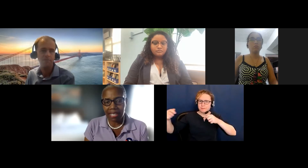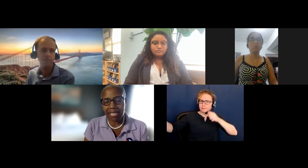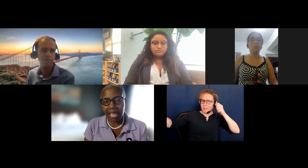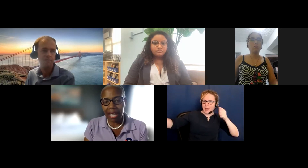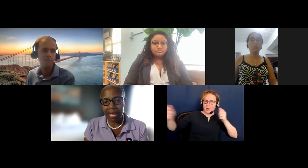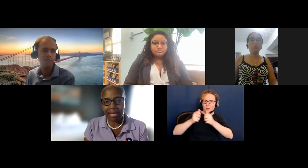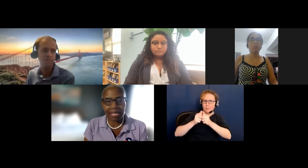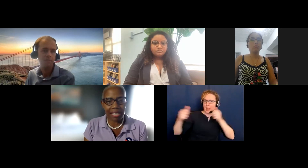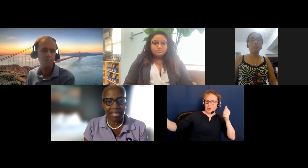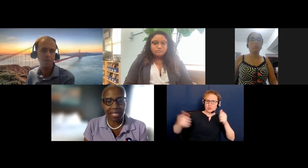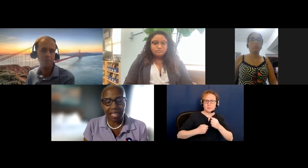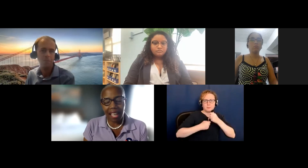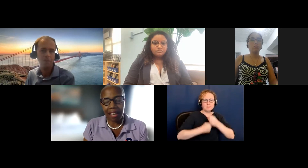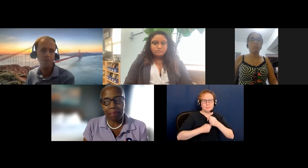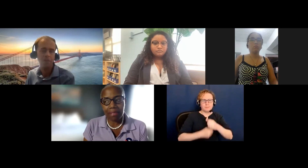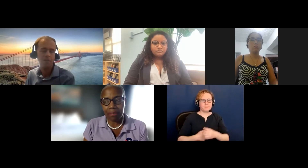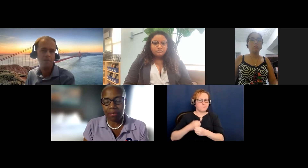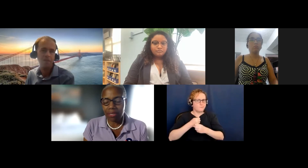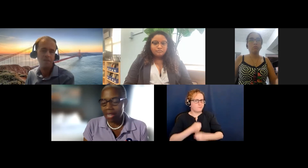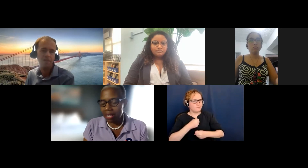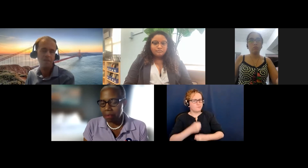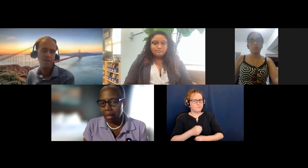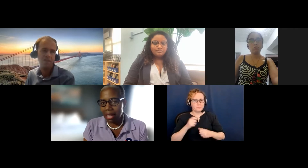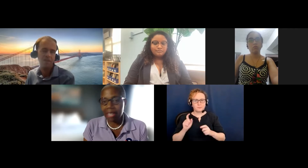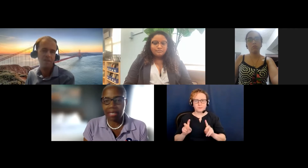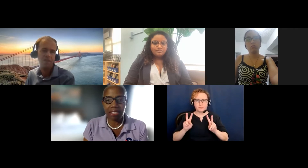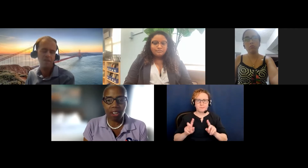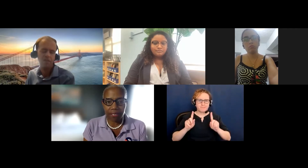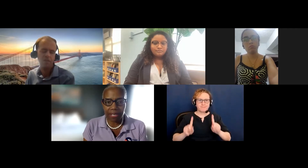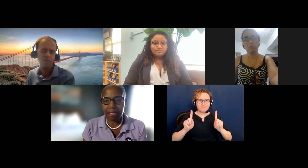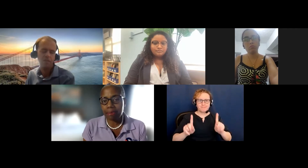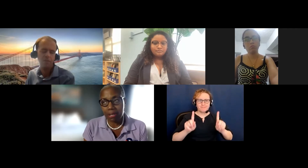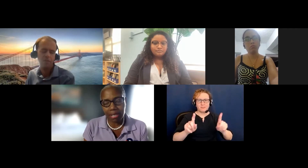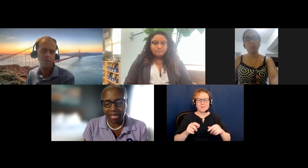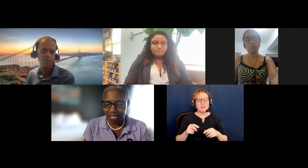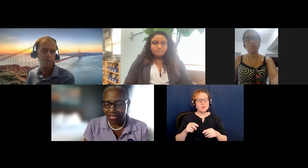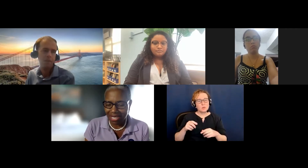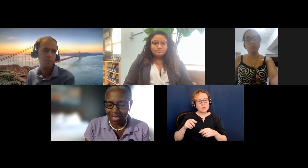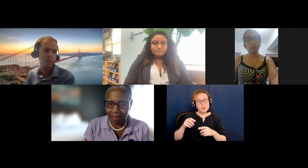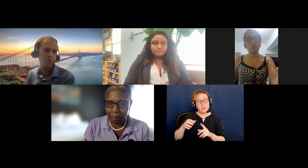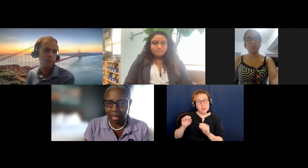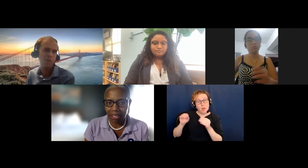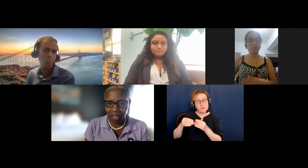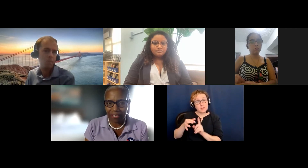signs. It was organized by the office of special education services and my office.